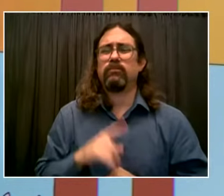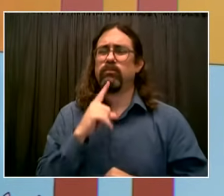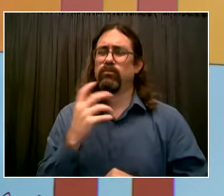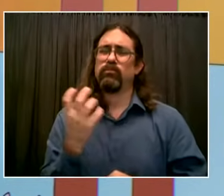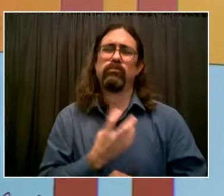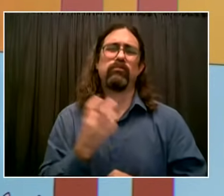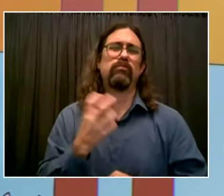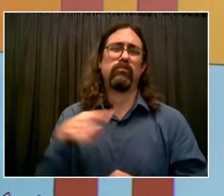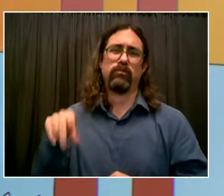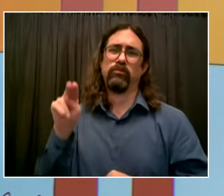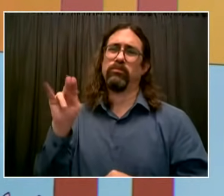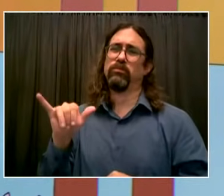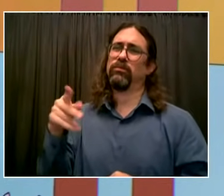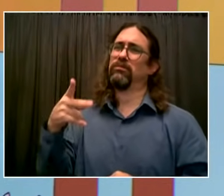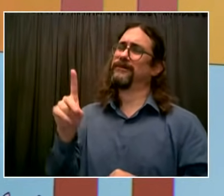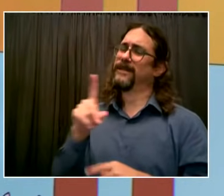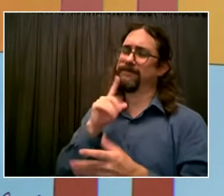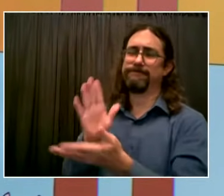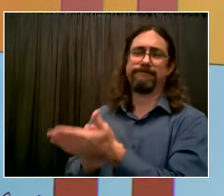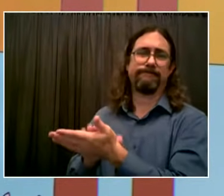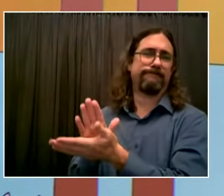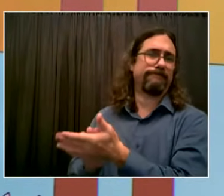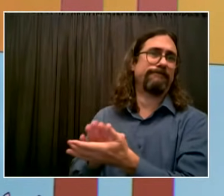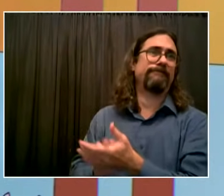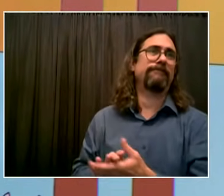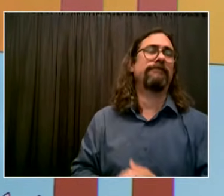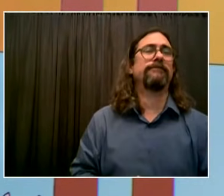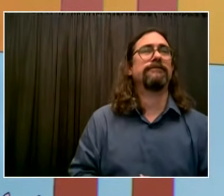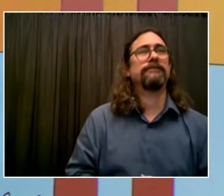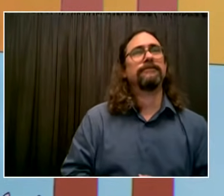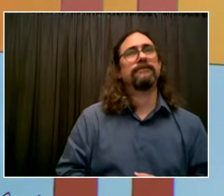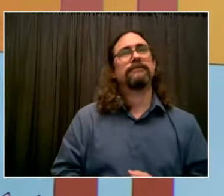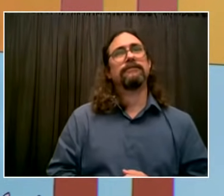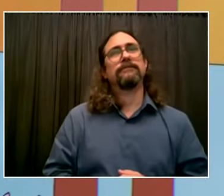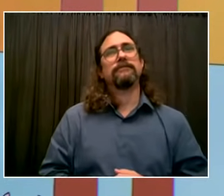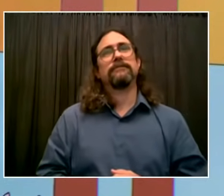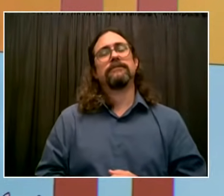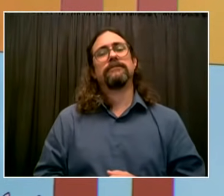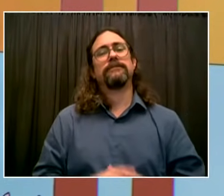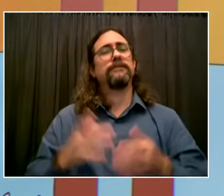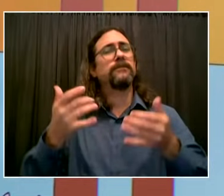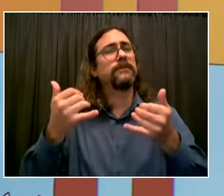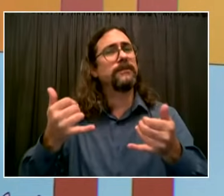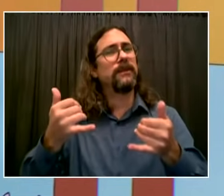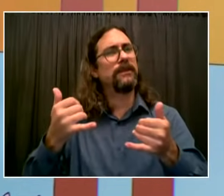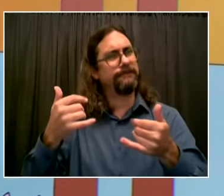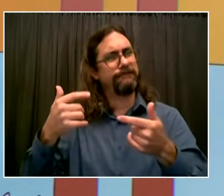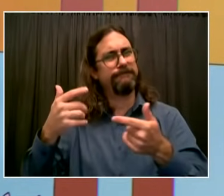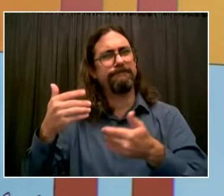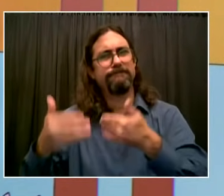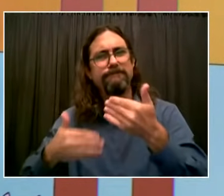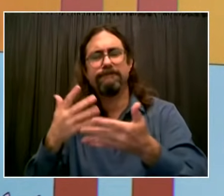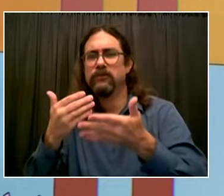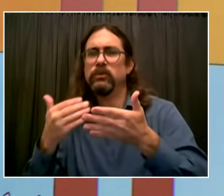BEING DONE. BUT NOW WE NEED TO FIGHT ON ANOTHER FRONT. I'M ALWAYS AMAZED